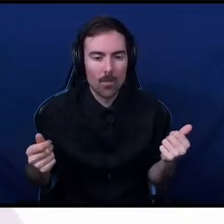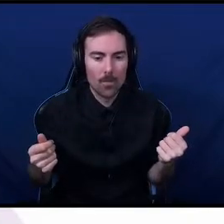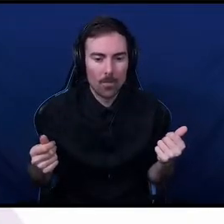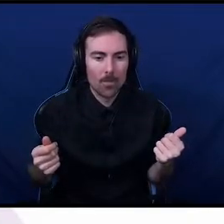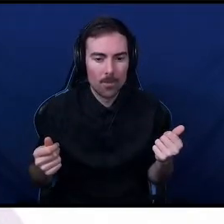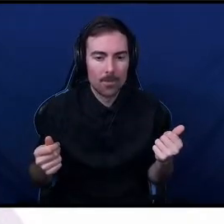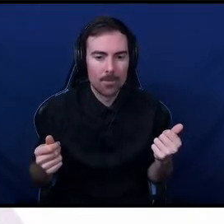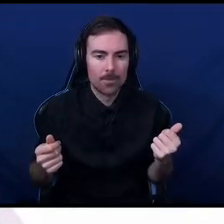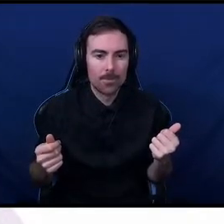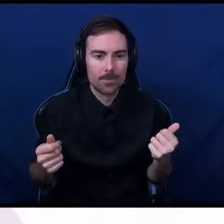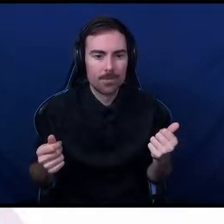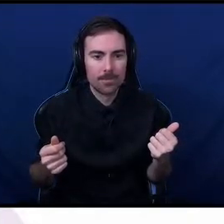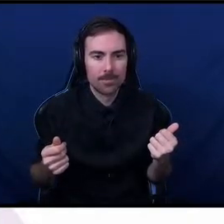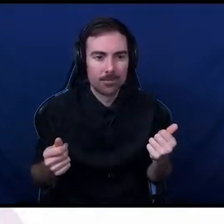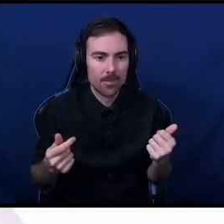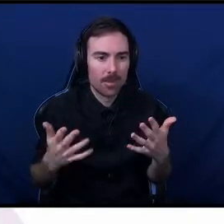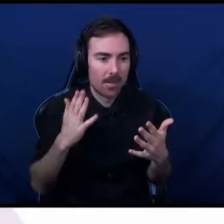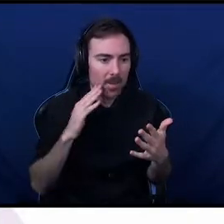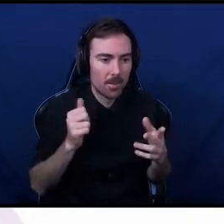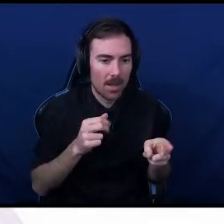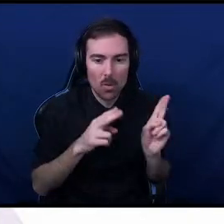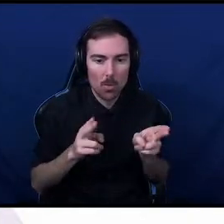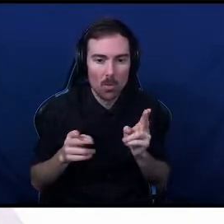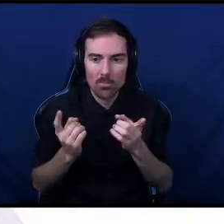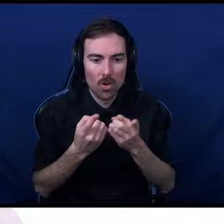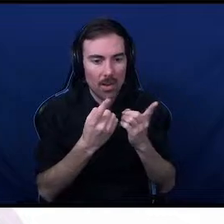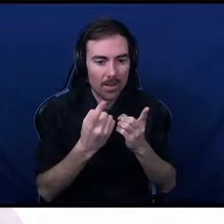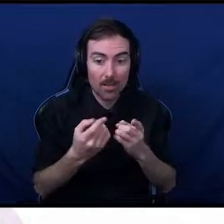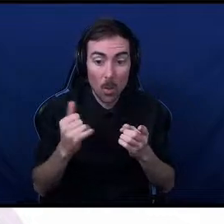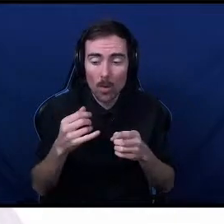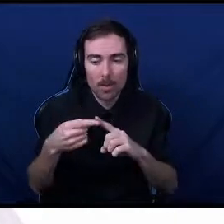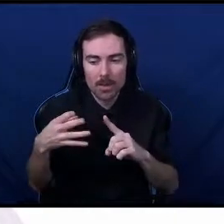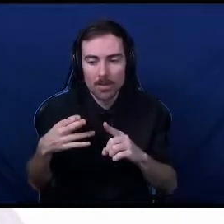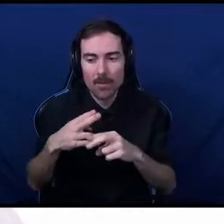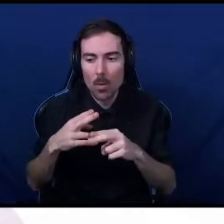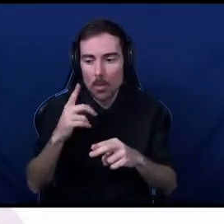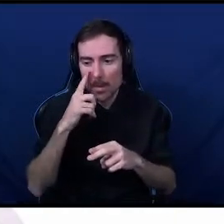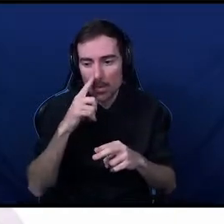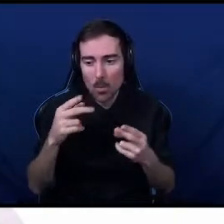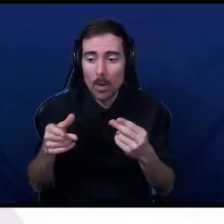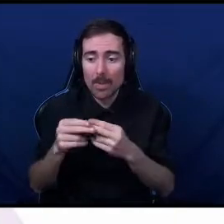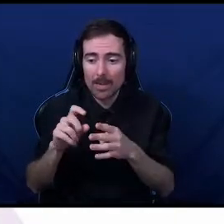just regular products or for people with disability. Yeah, and I could probably talk even more than you, mouse I've